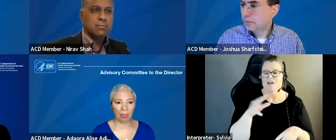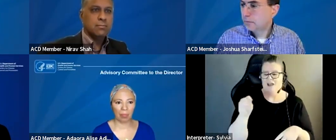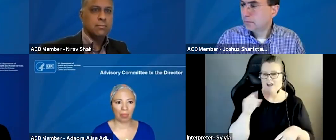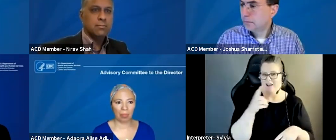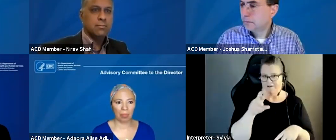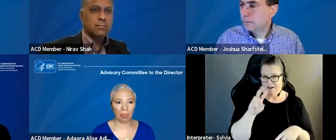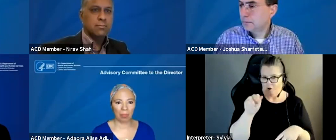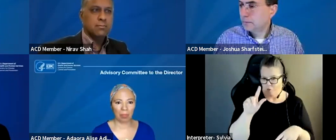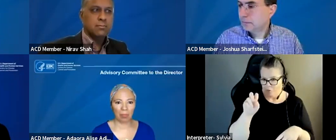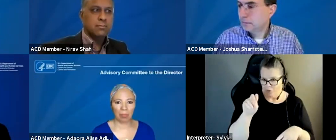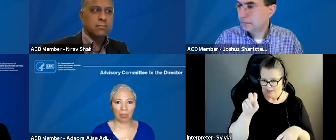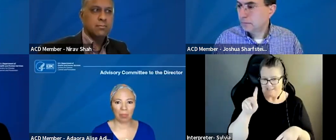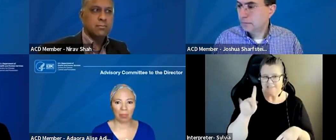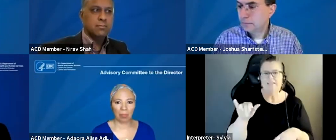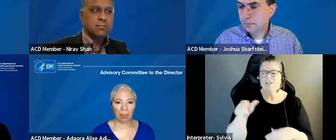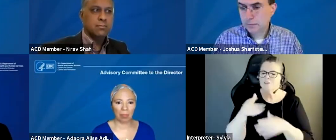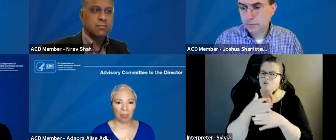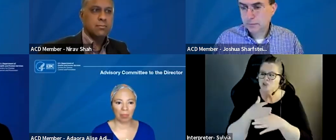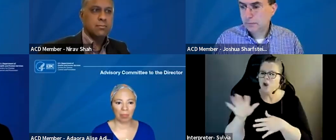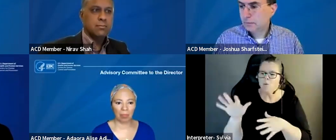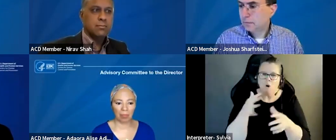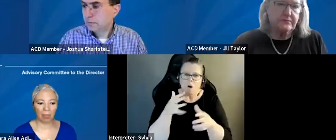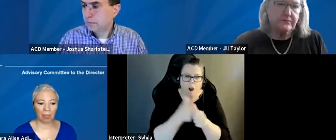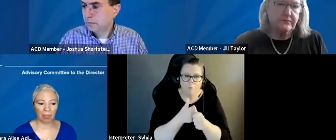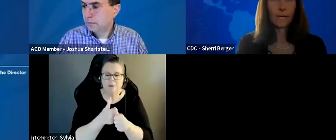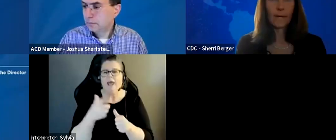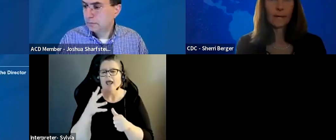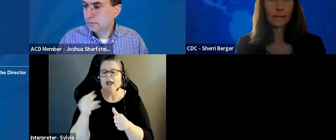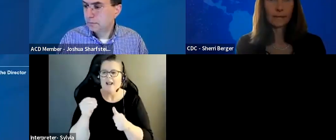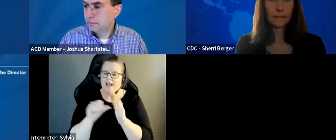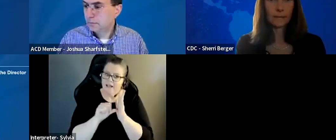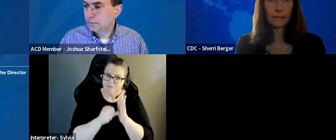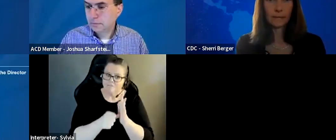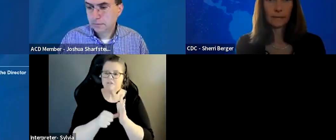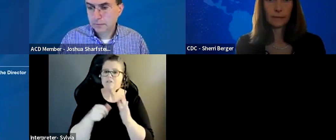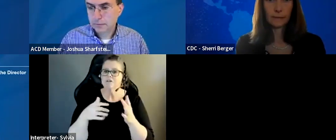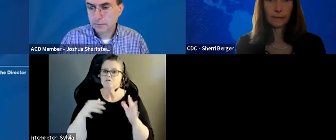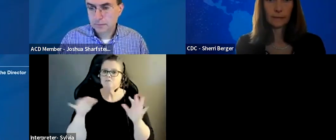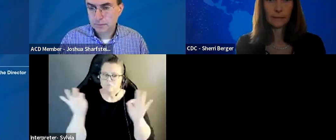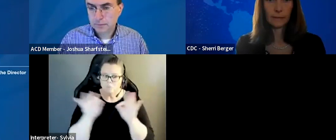and for emphasizing the importance I think I heard in terms of building equity into the way